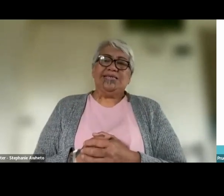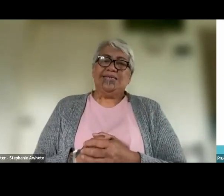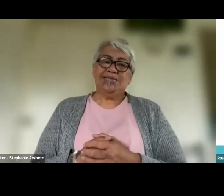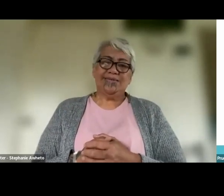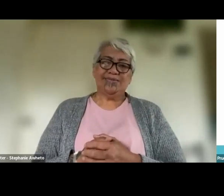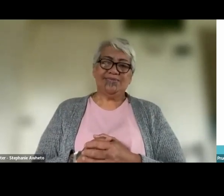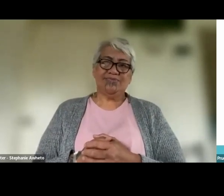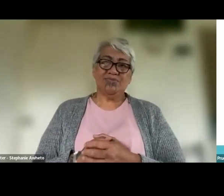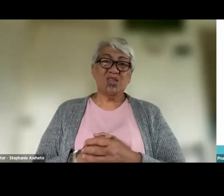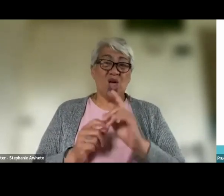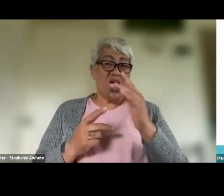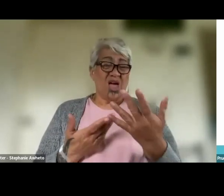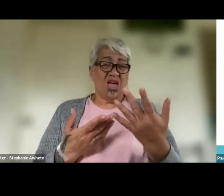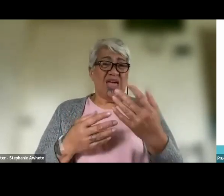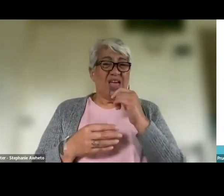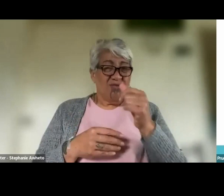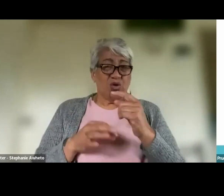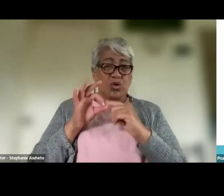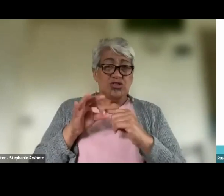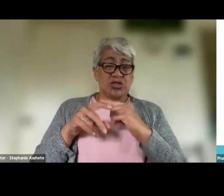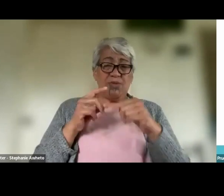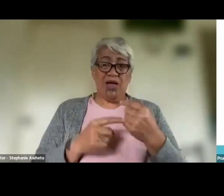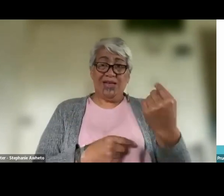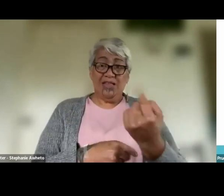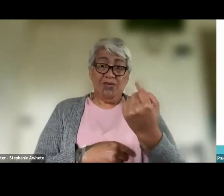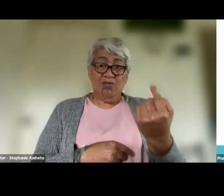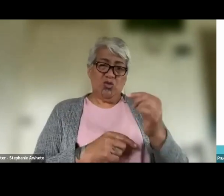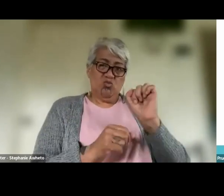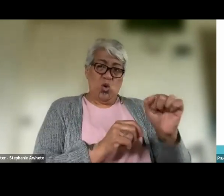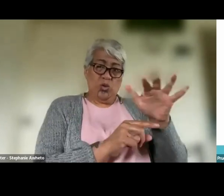questions about individual situations today,